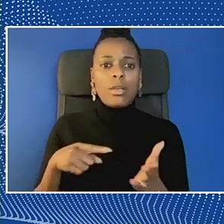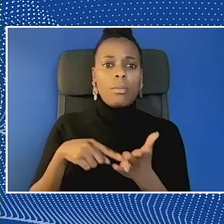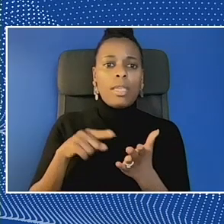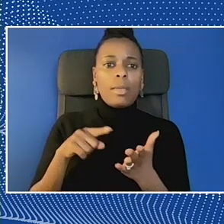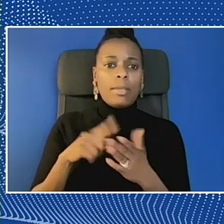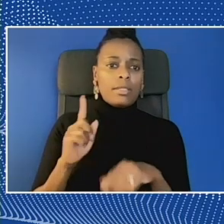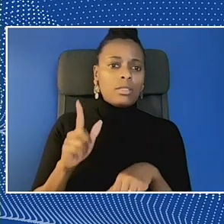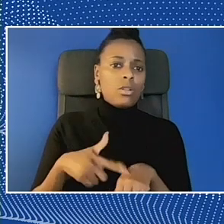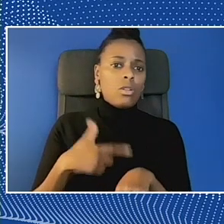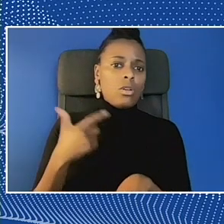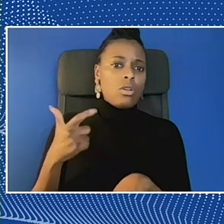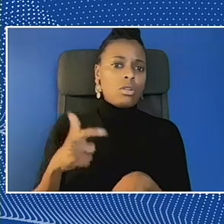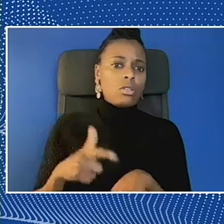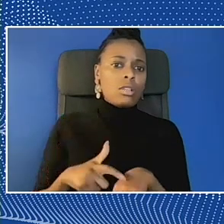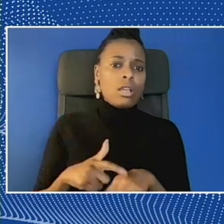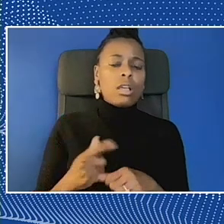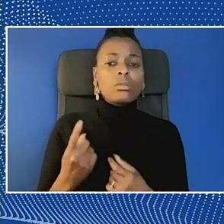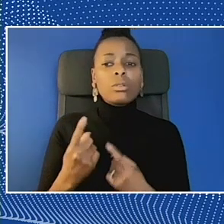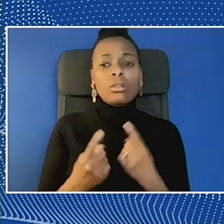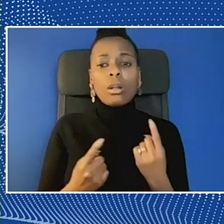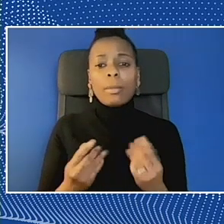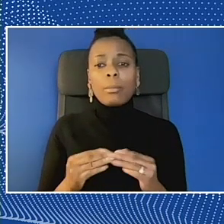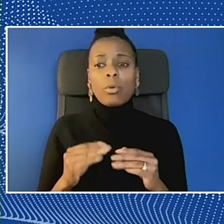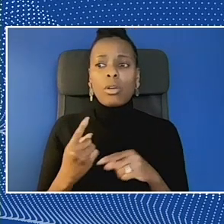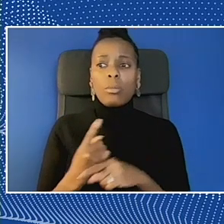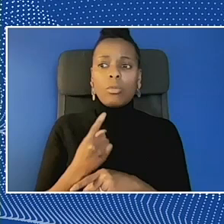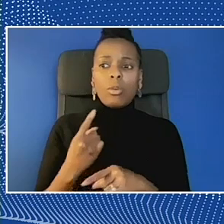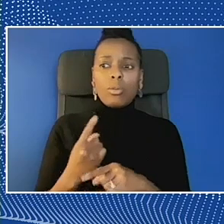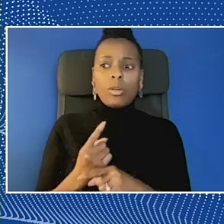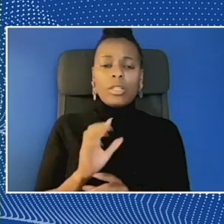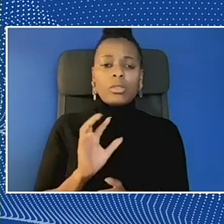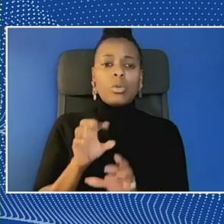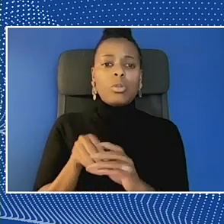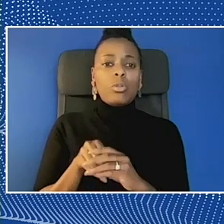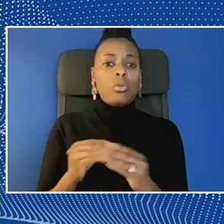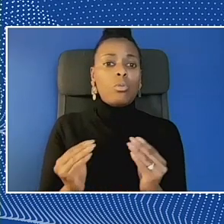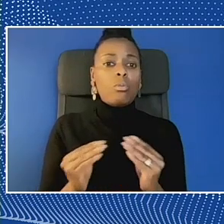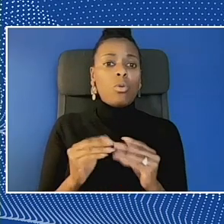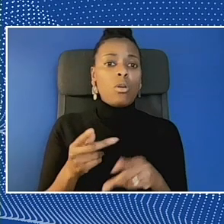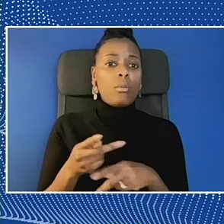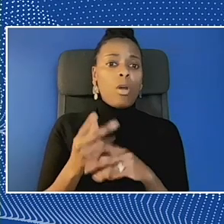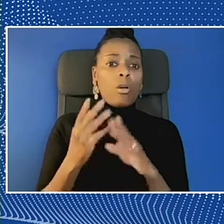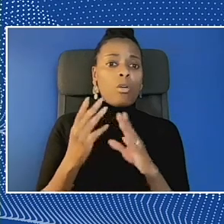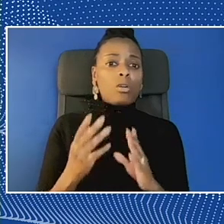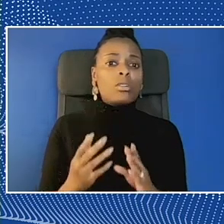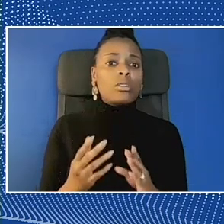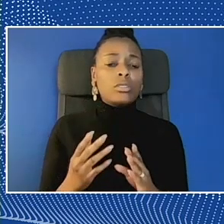it would be more appropriate to include more borrowers, but also that, you know,